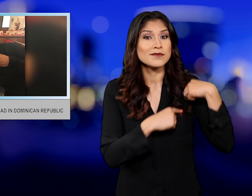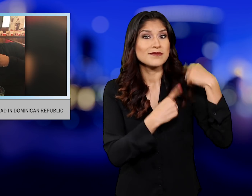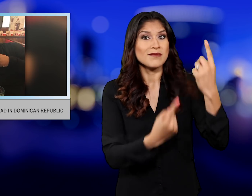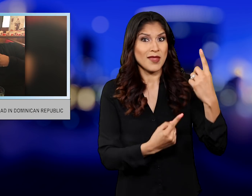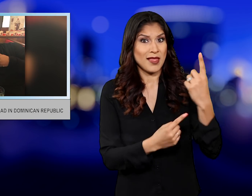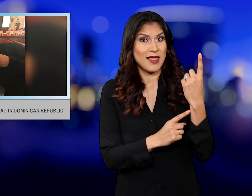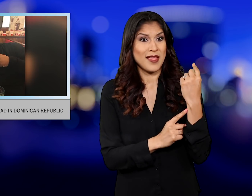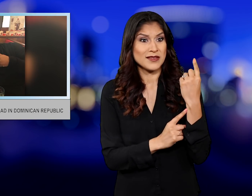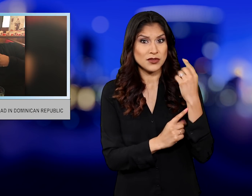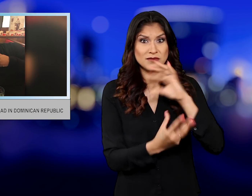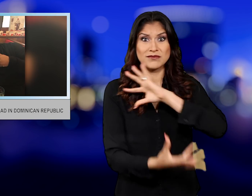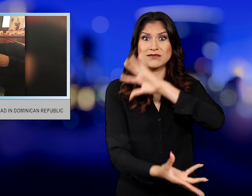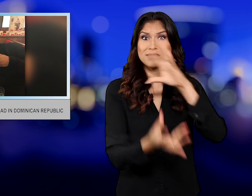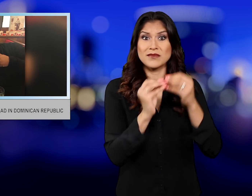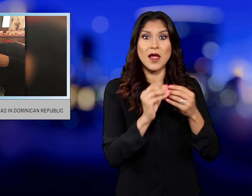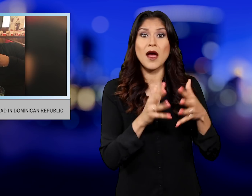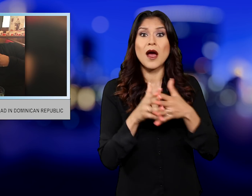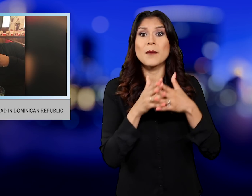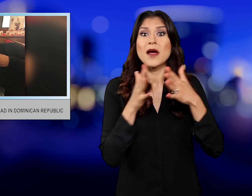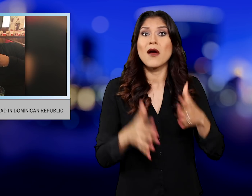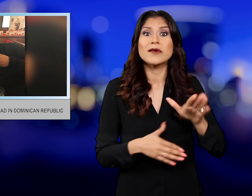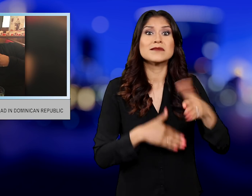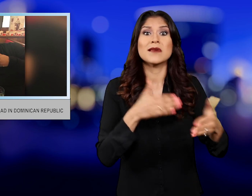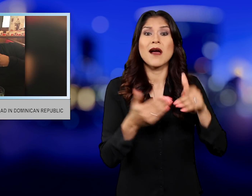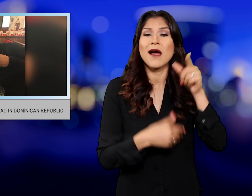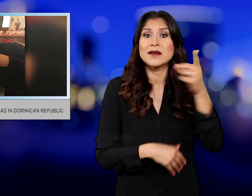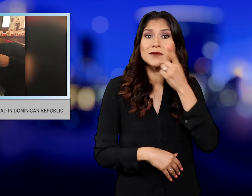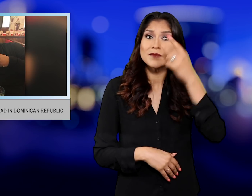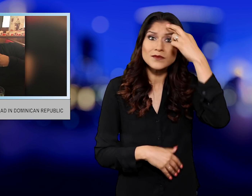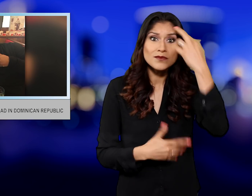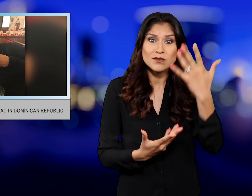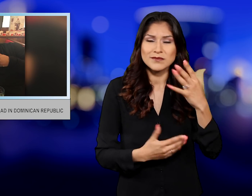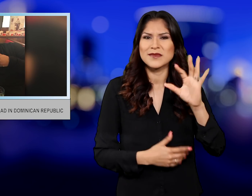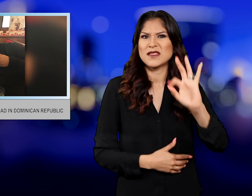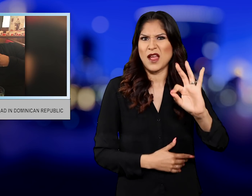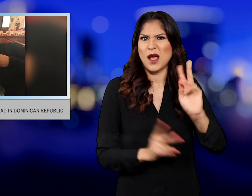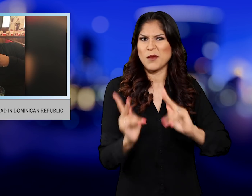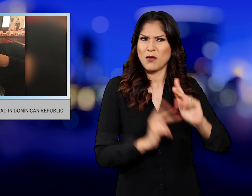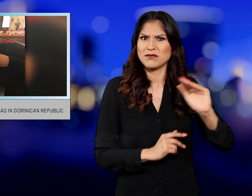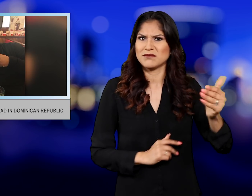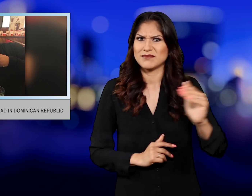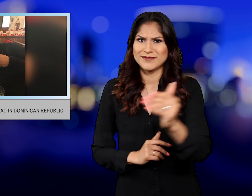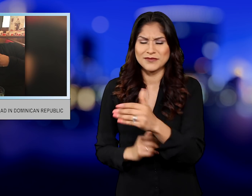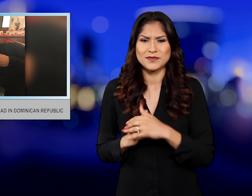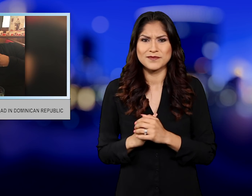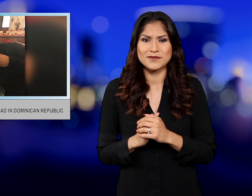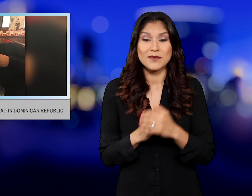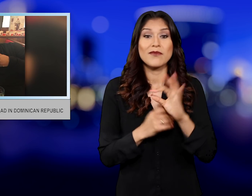That brings the number of Americans to die in the Dominican Republic to 9 since last year.